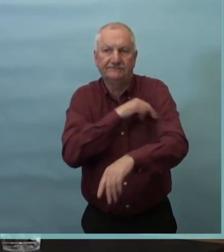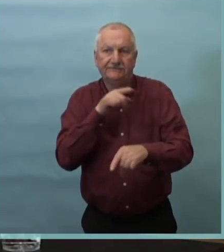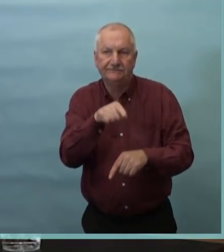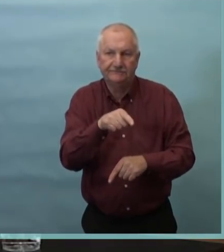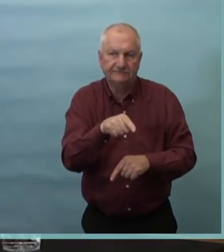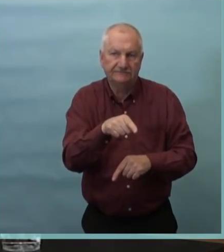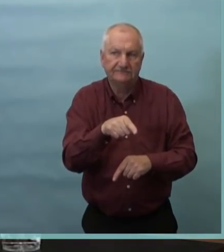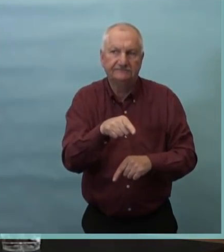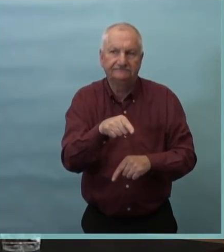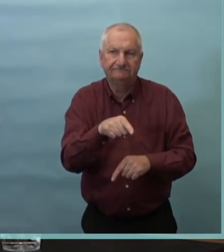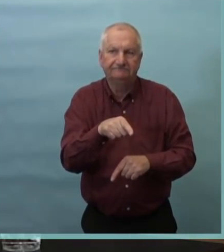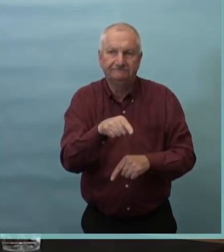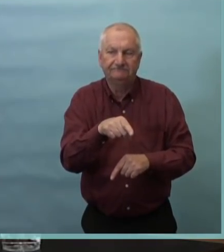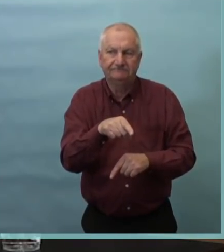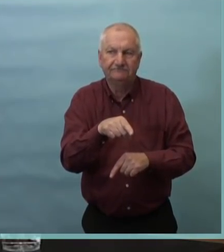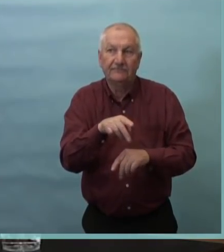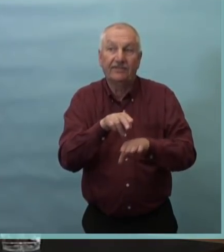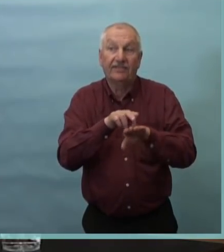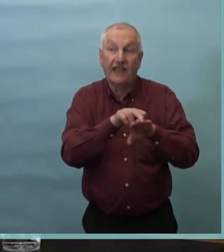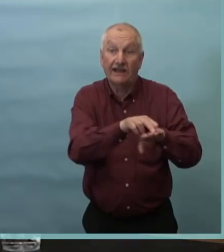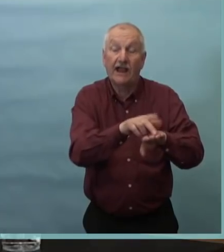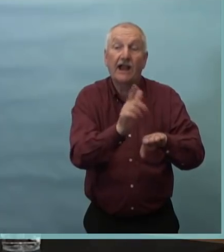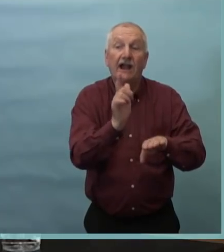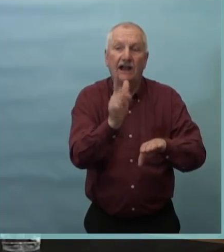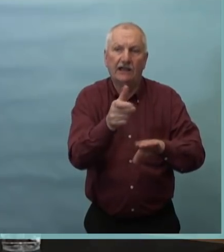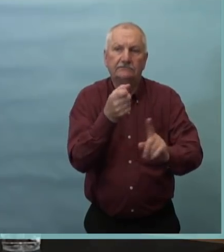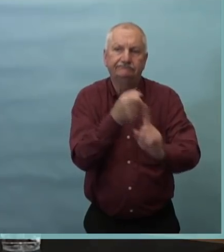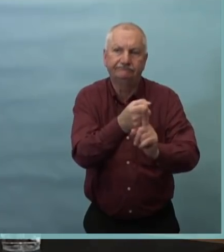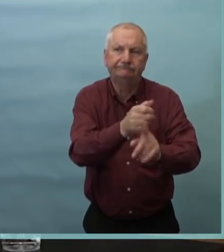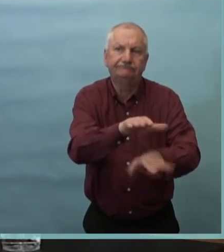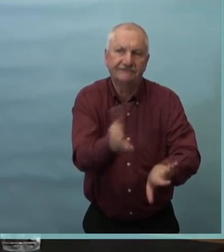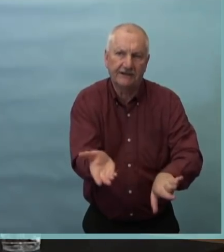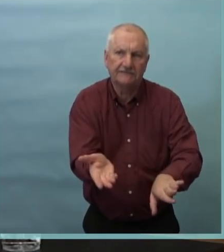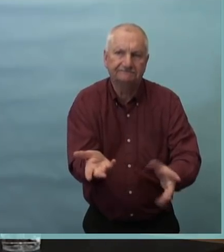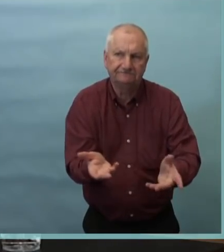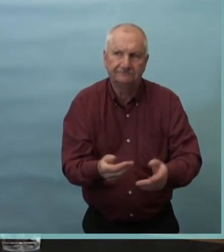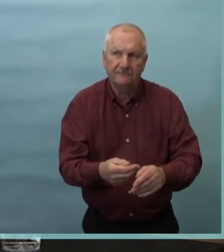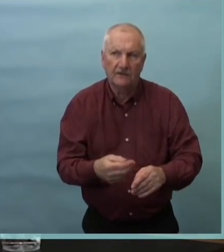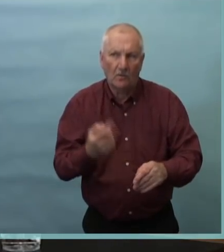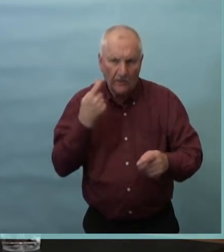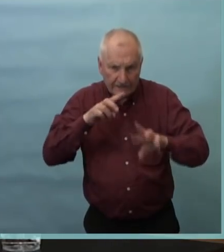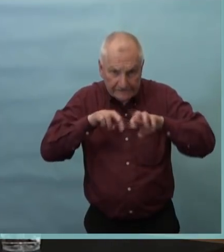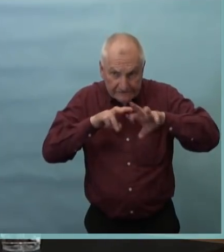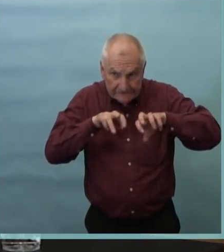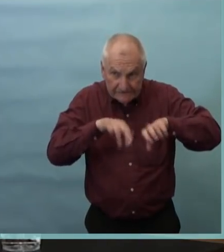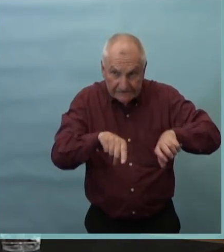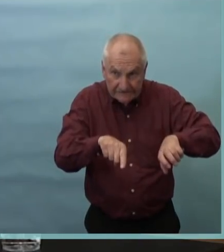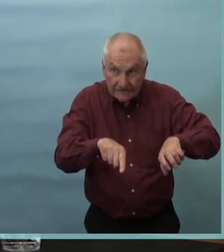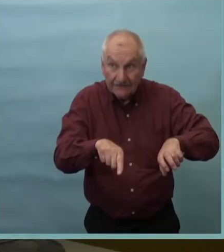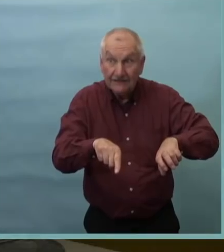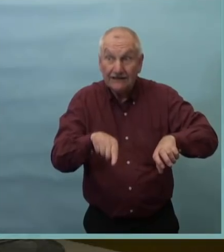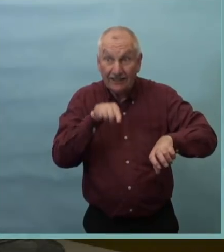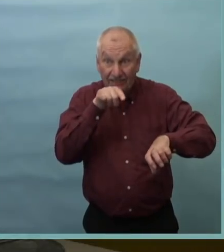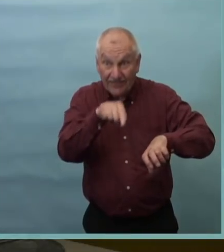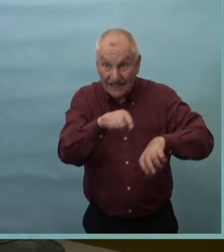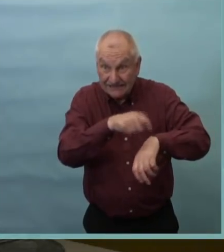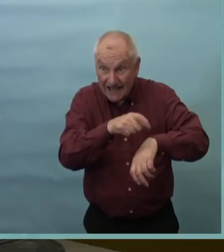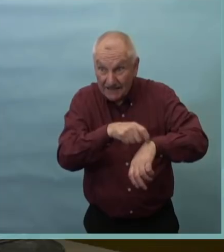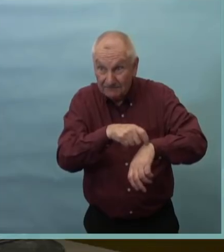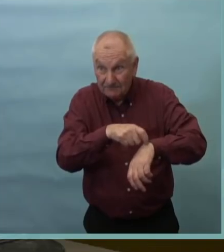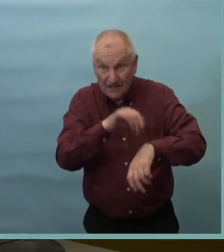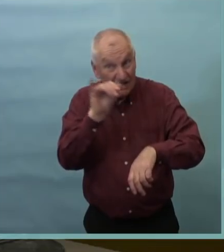while at at the personal care home so that's that's what I can confirm thank